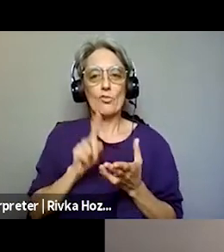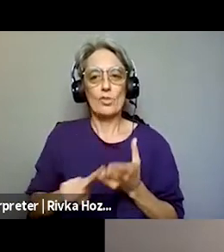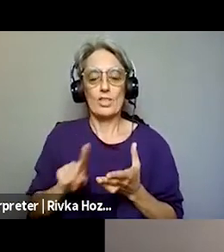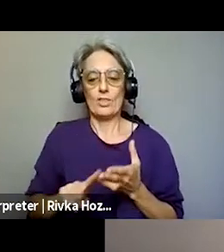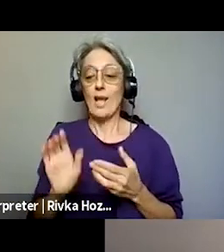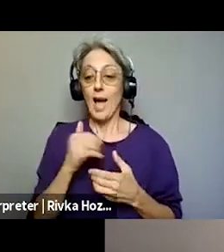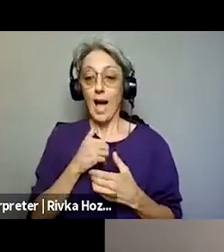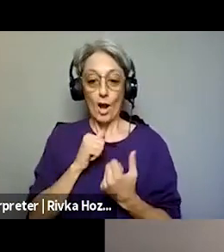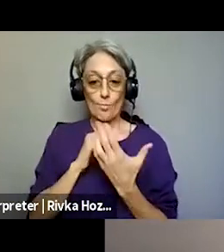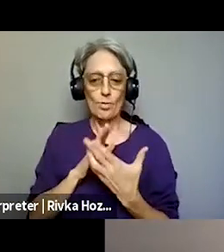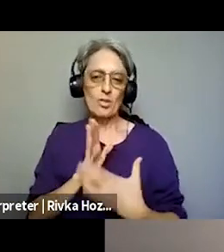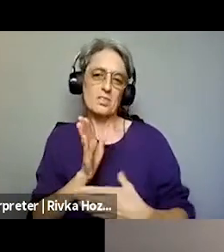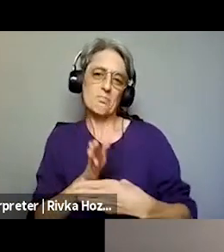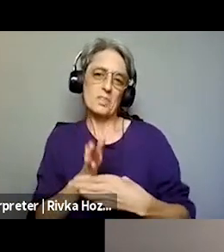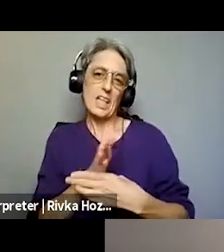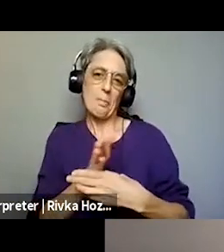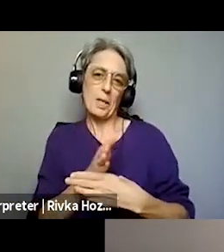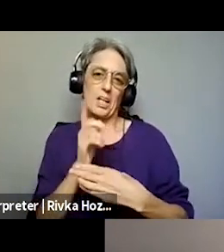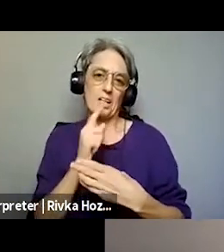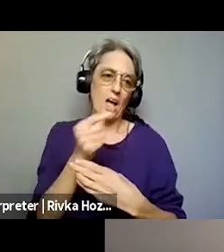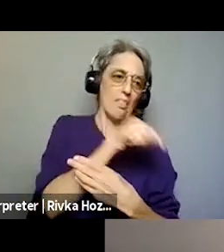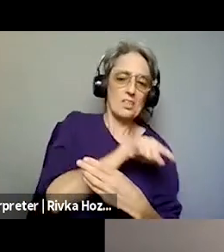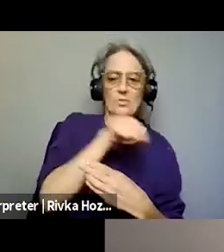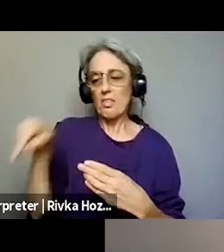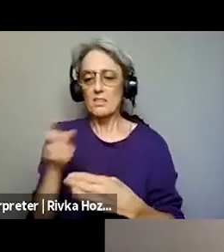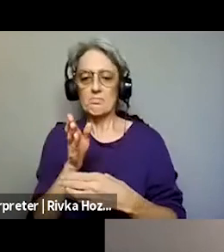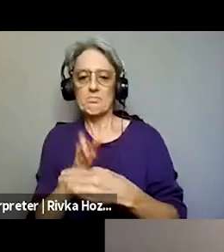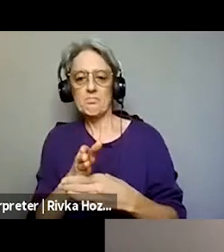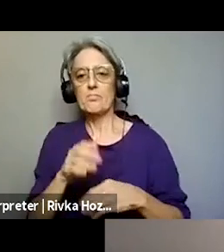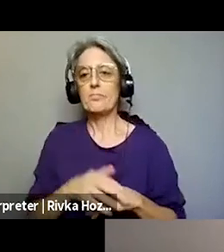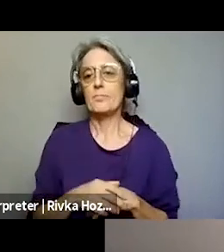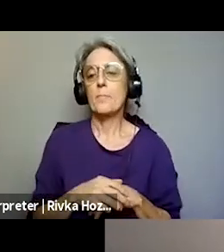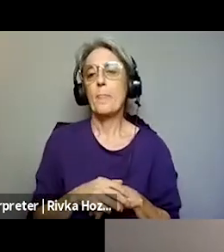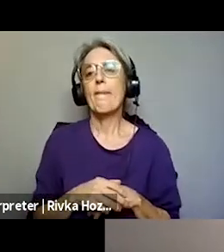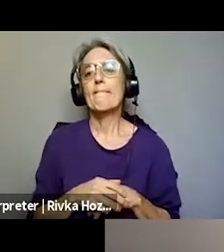middle but certainly the involvement of and direction by people with disabilities is extremely